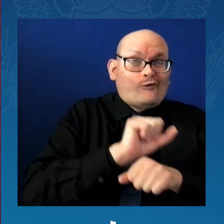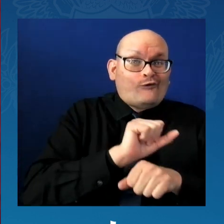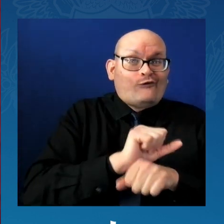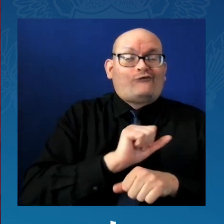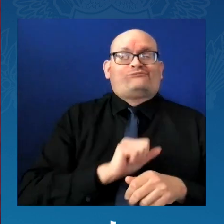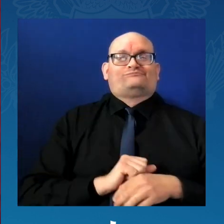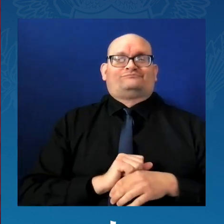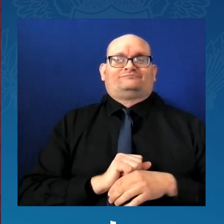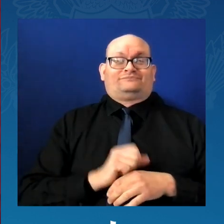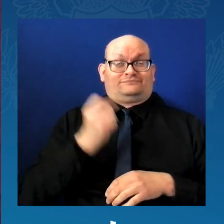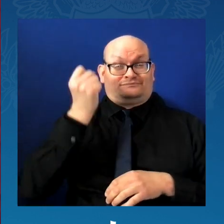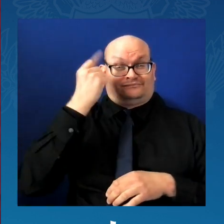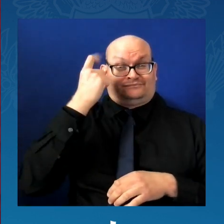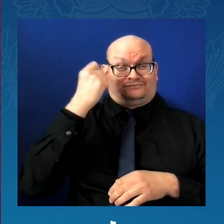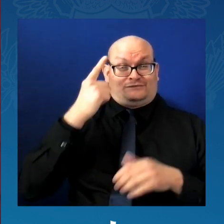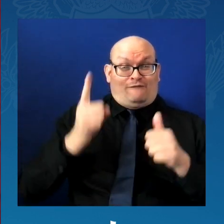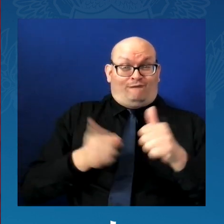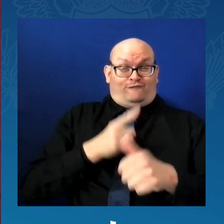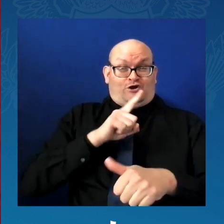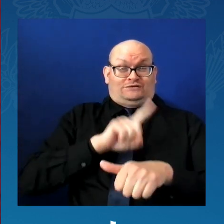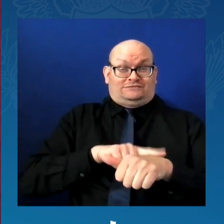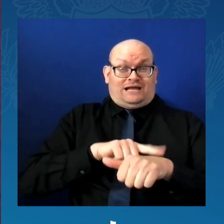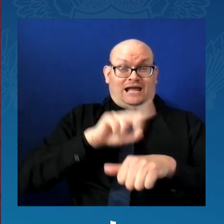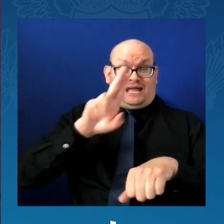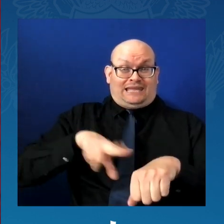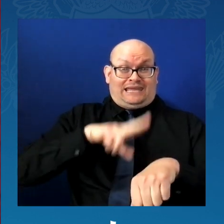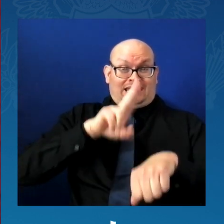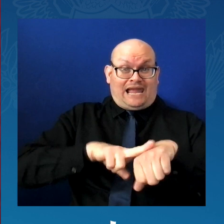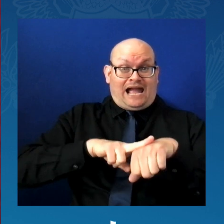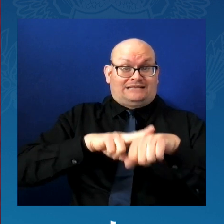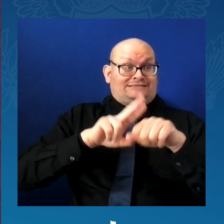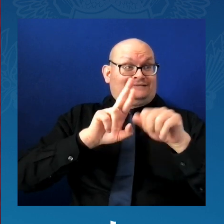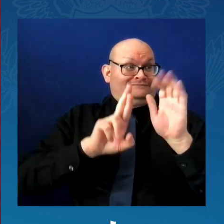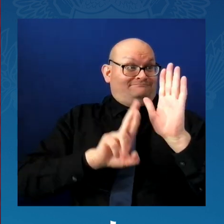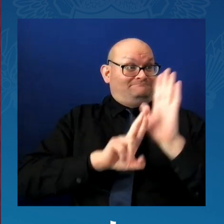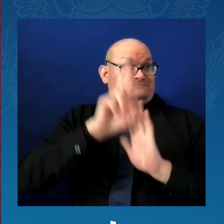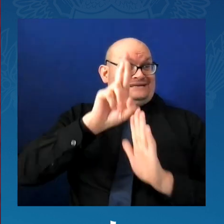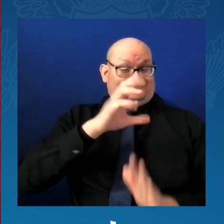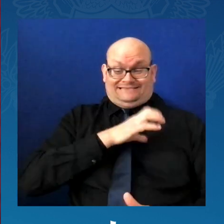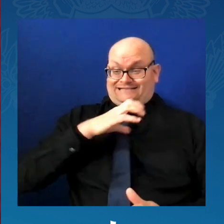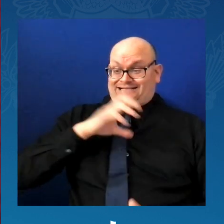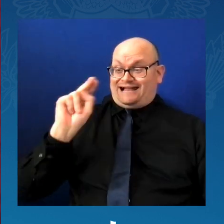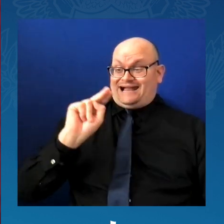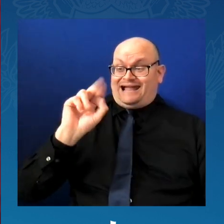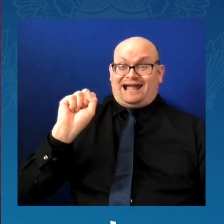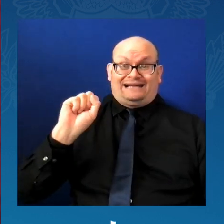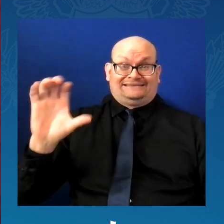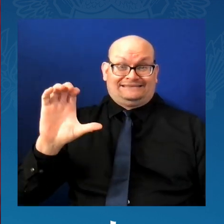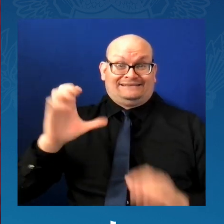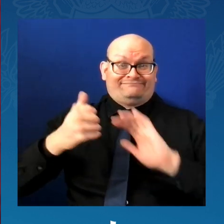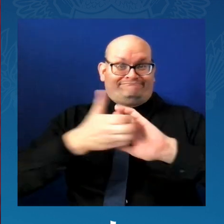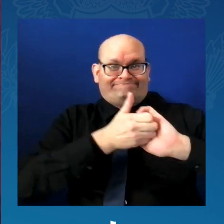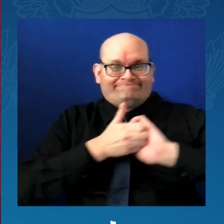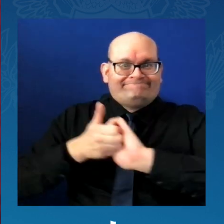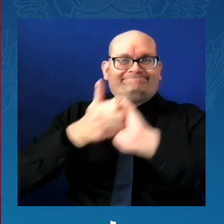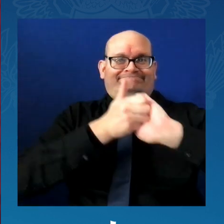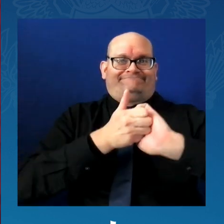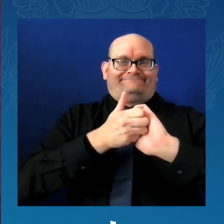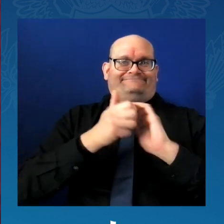that the National Space Council and federal departments and agencies have come together to prioritize building and strengthening the space workforce.